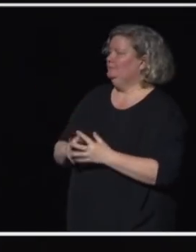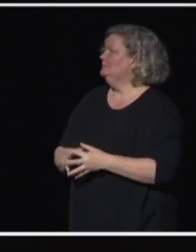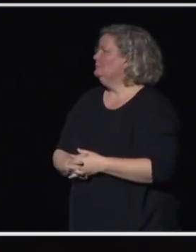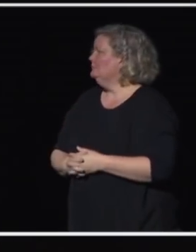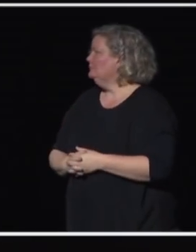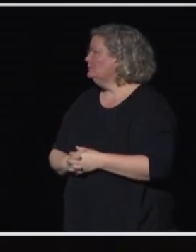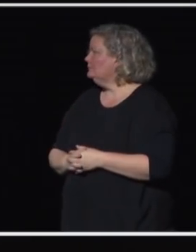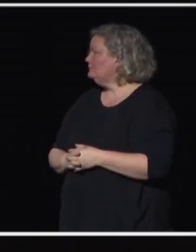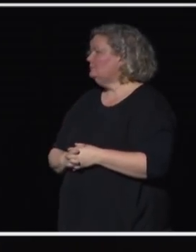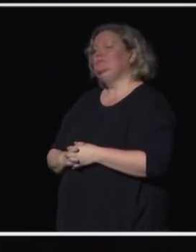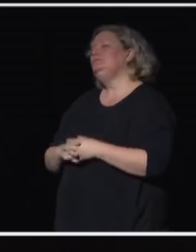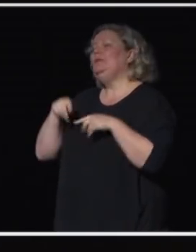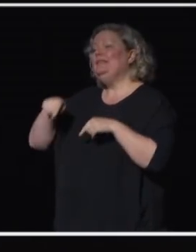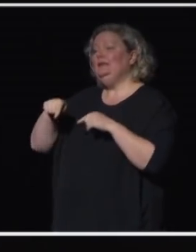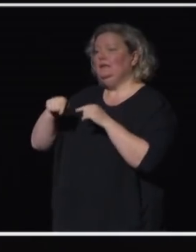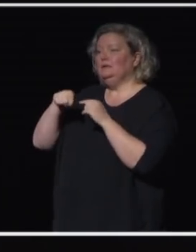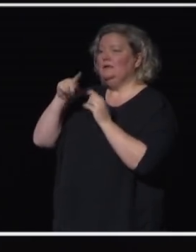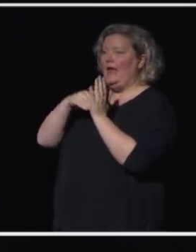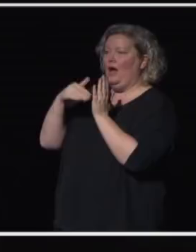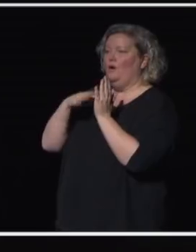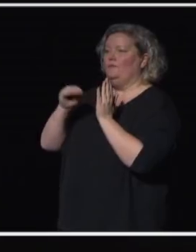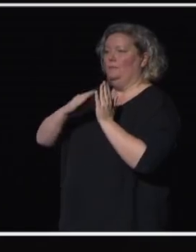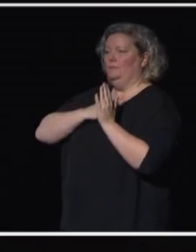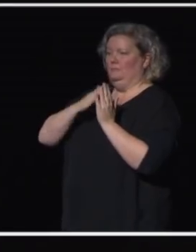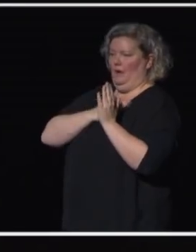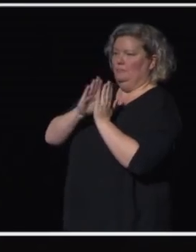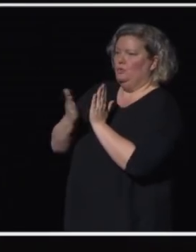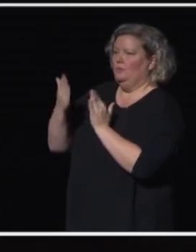This is from my book, "Between the World and Me,"